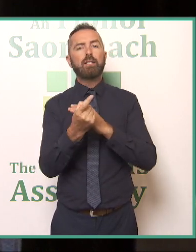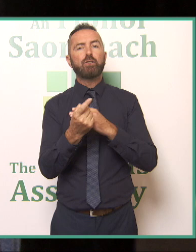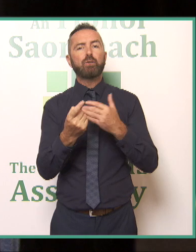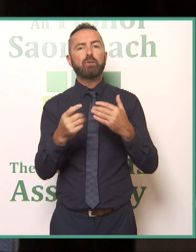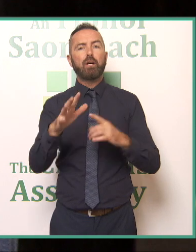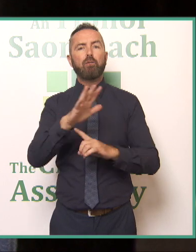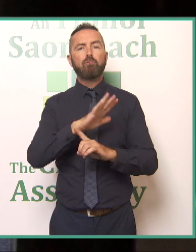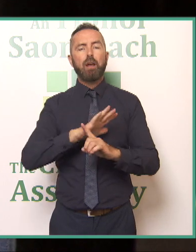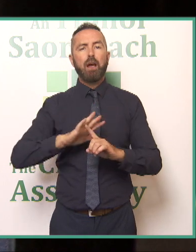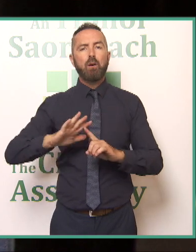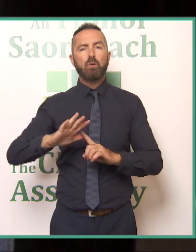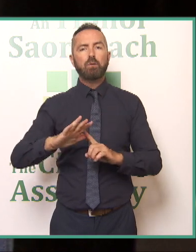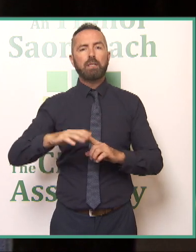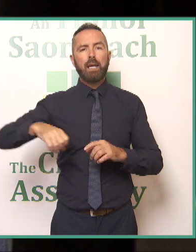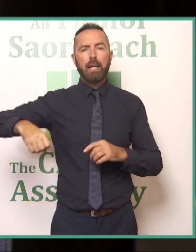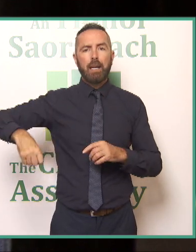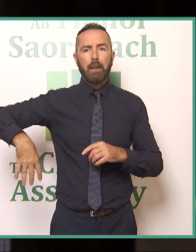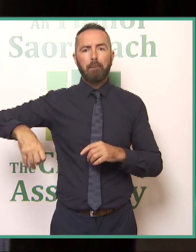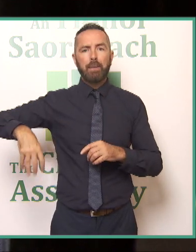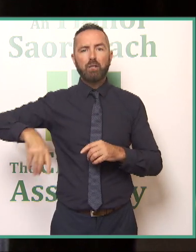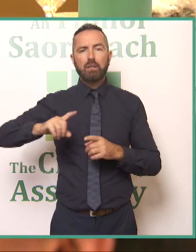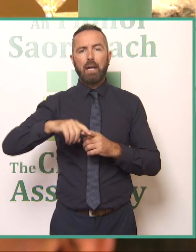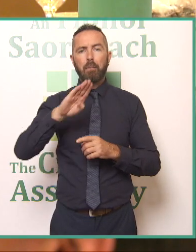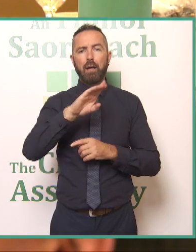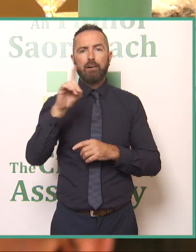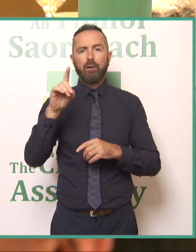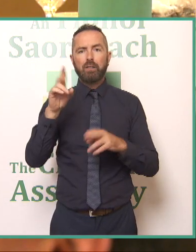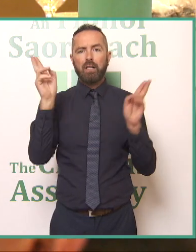um around emissions and biodiversity last but I suppose we just want to show what we're trying